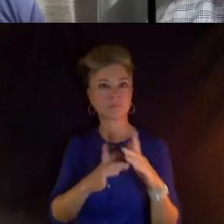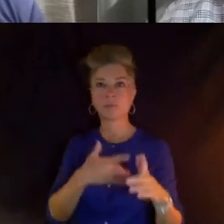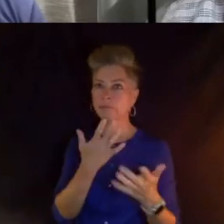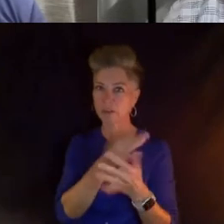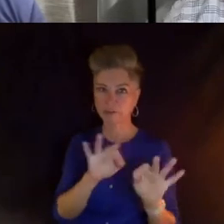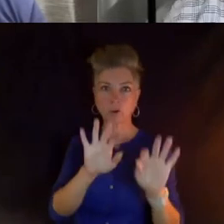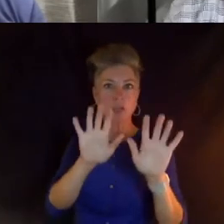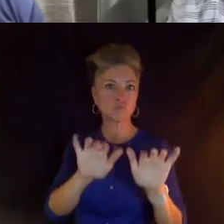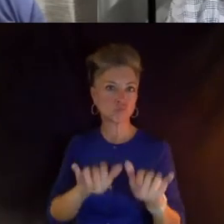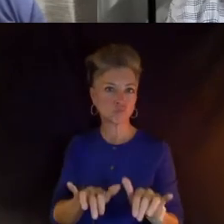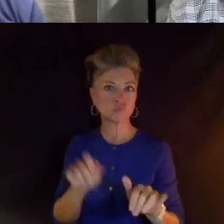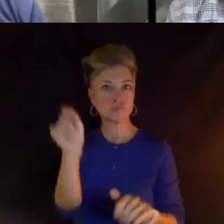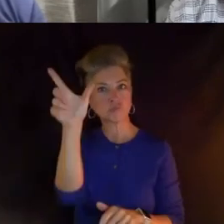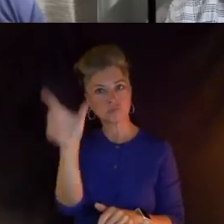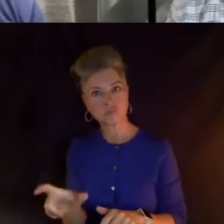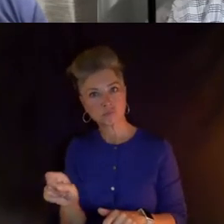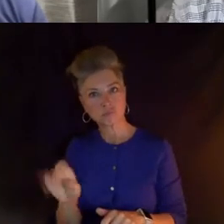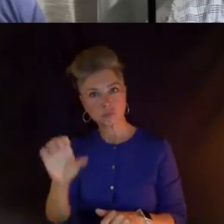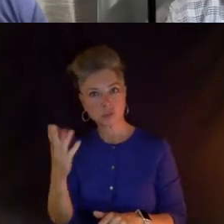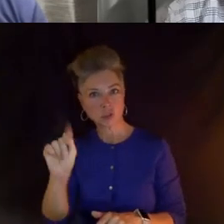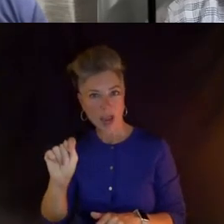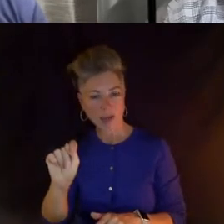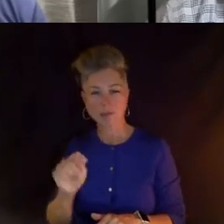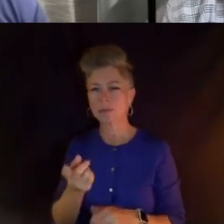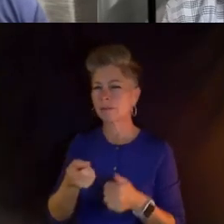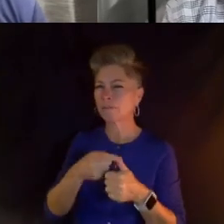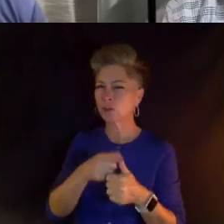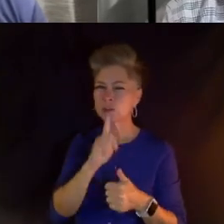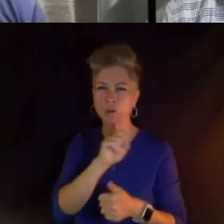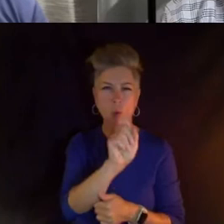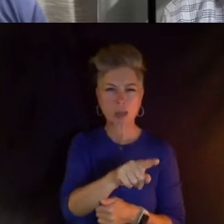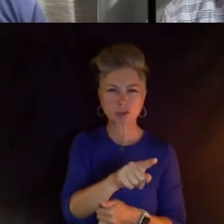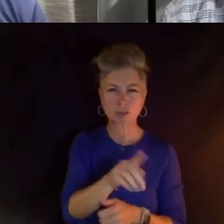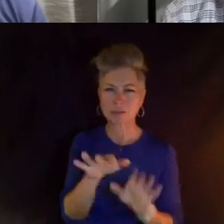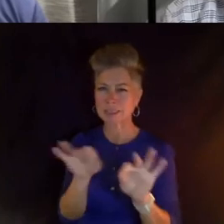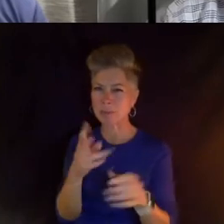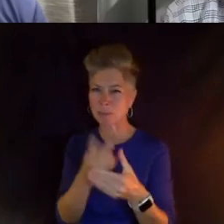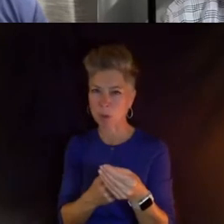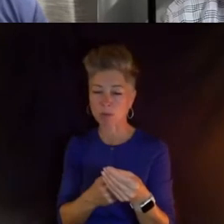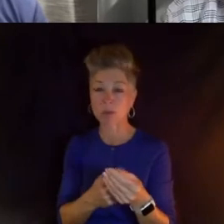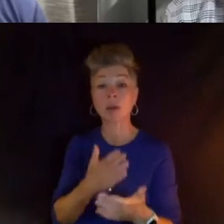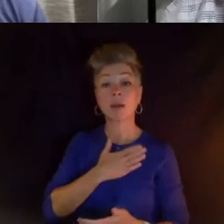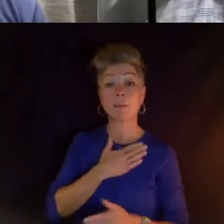So this first one is kind of a statement and kind of a question. So the person says, my nonbinary teen is intersex